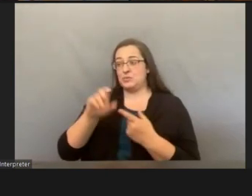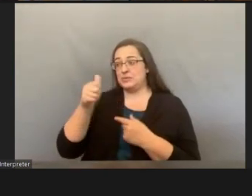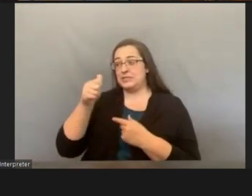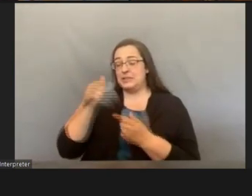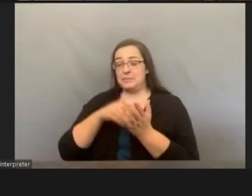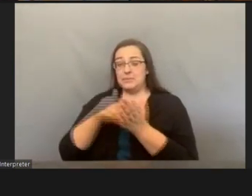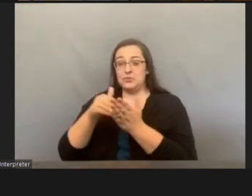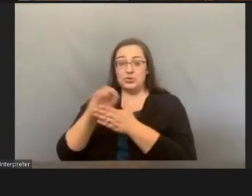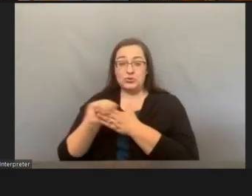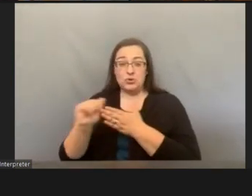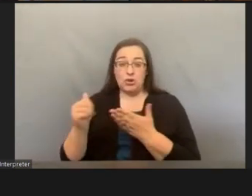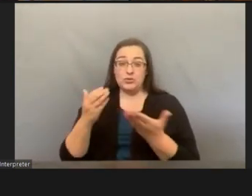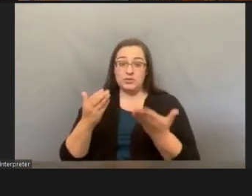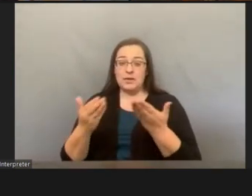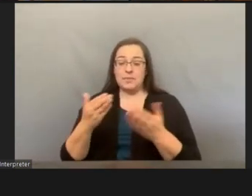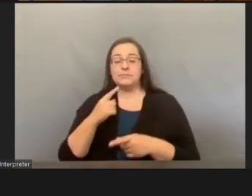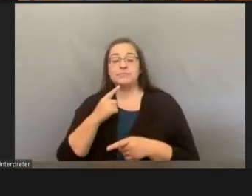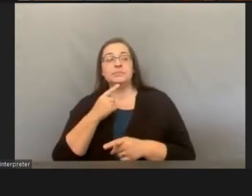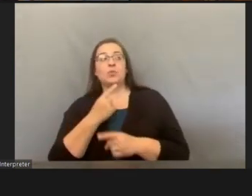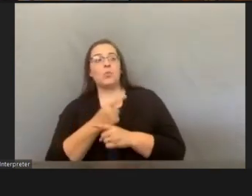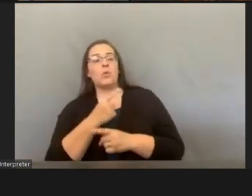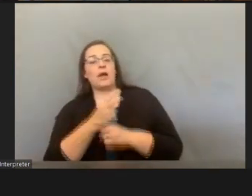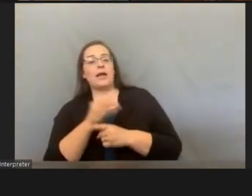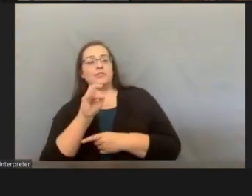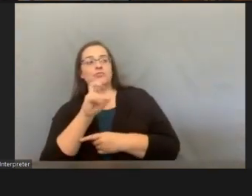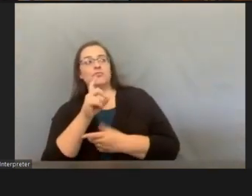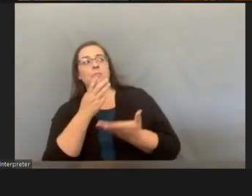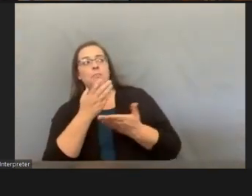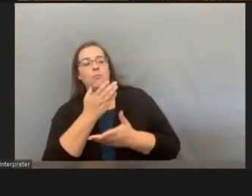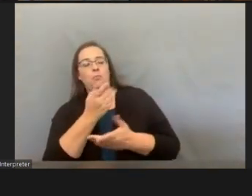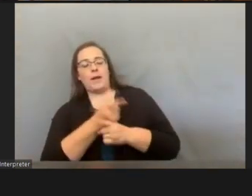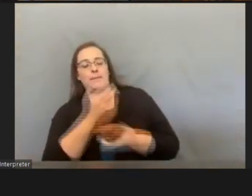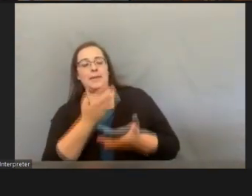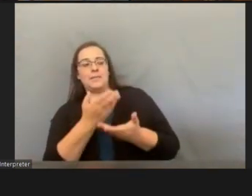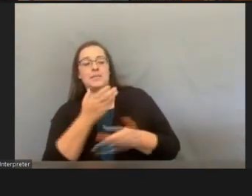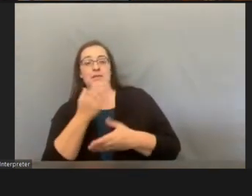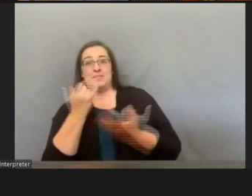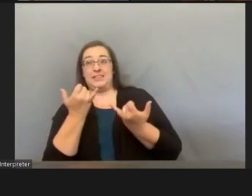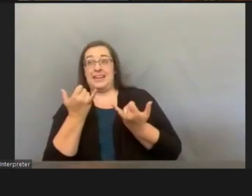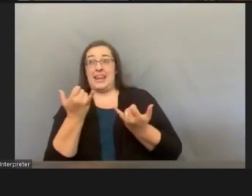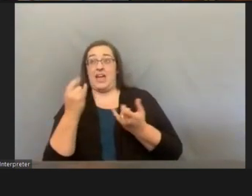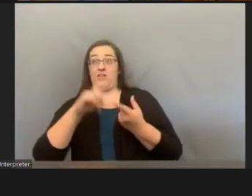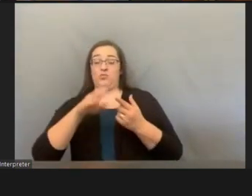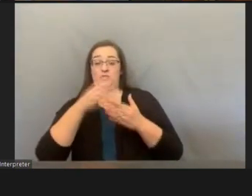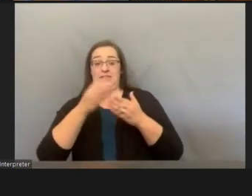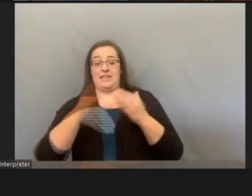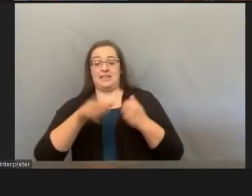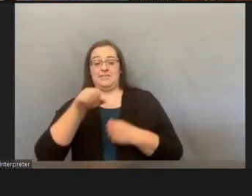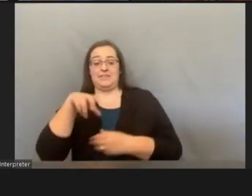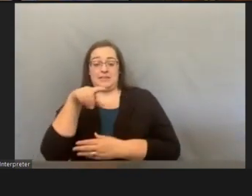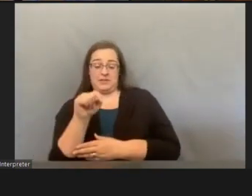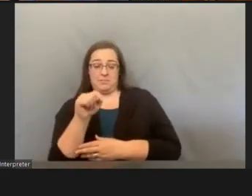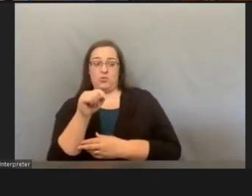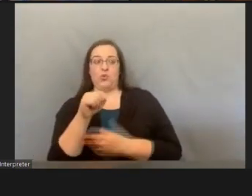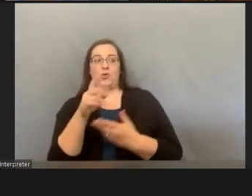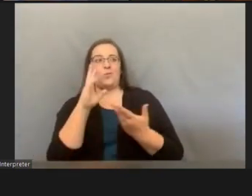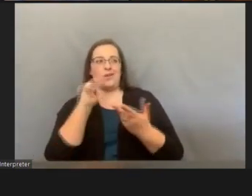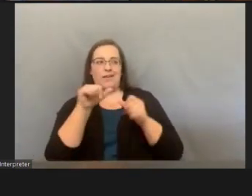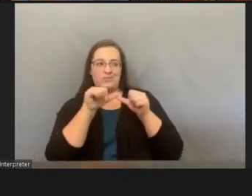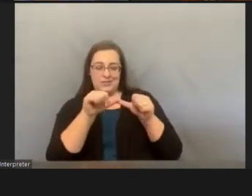MENTIONED THE CAN'T TELL YOU EXACTLY WITH THE SHORTFALL IS GOING TO BE MAY BE $810 MILLION